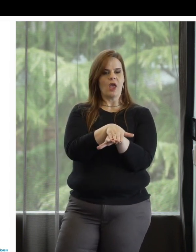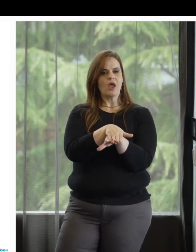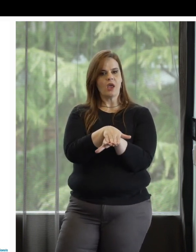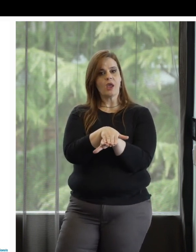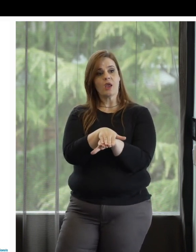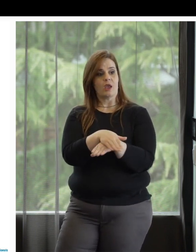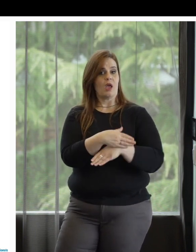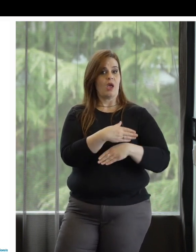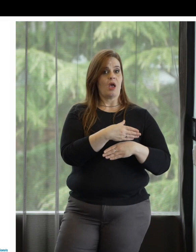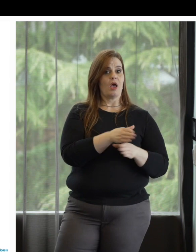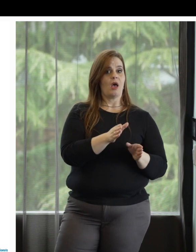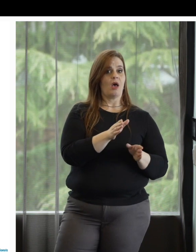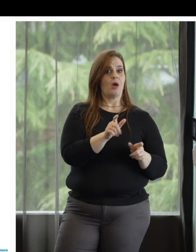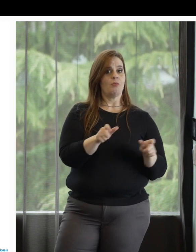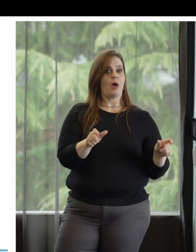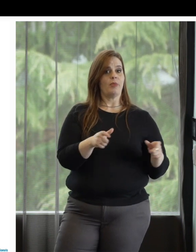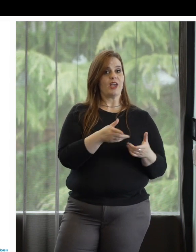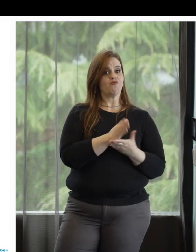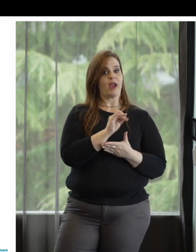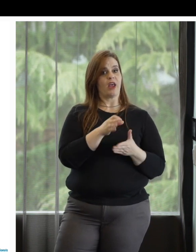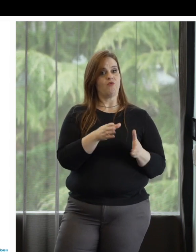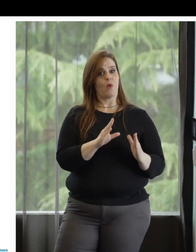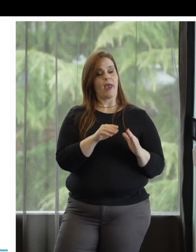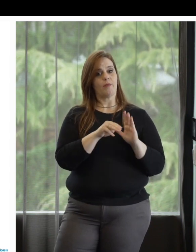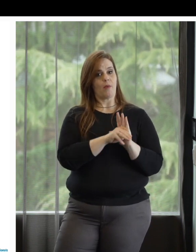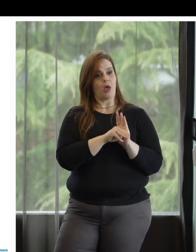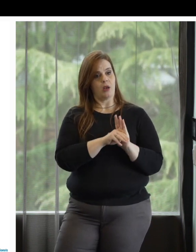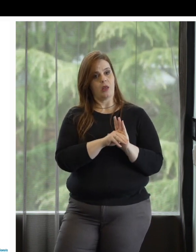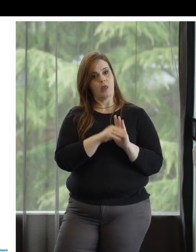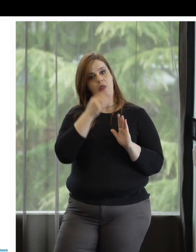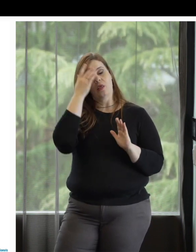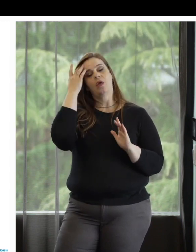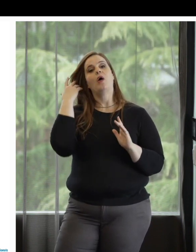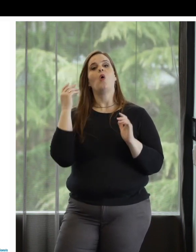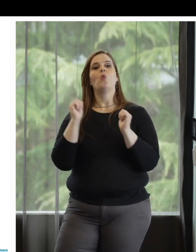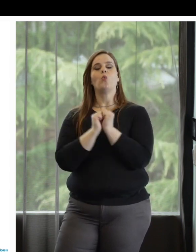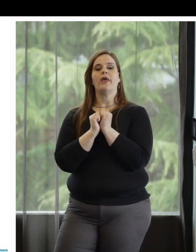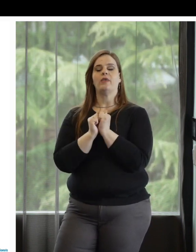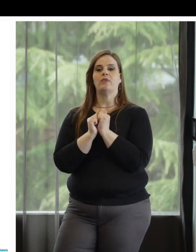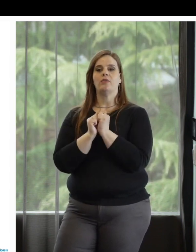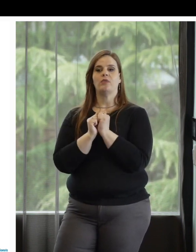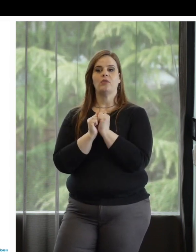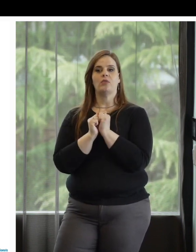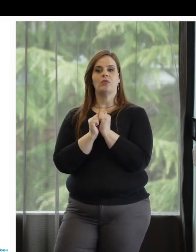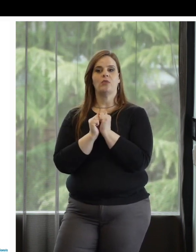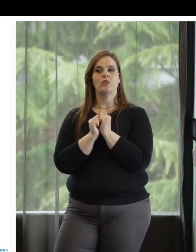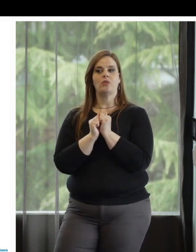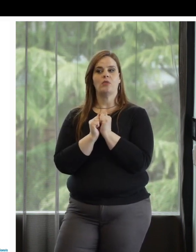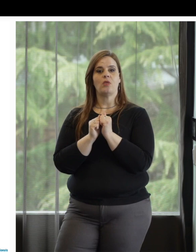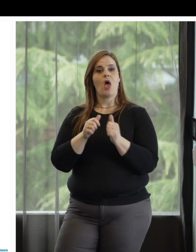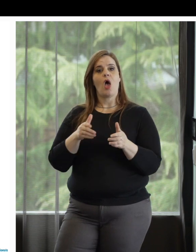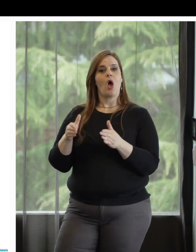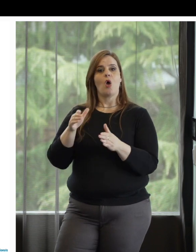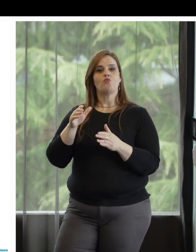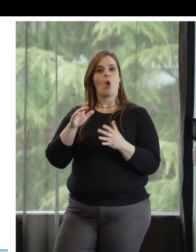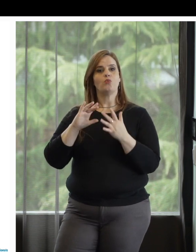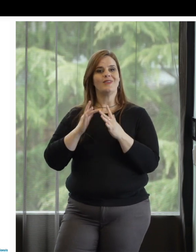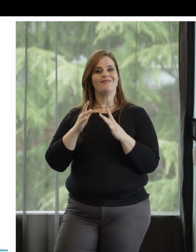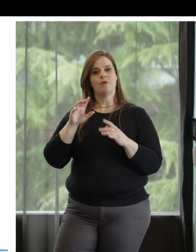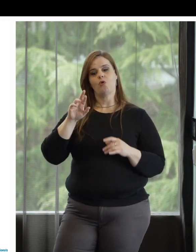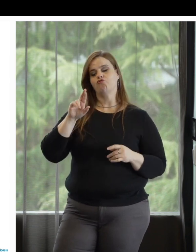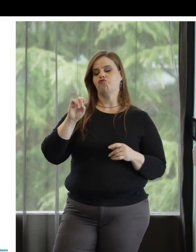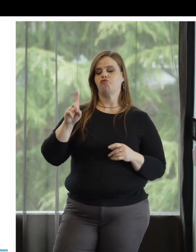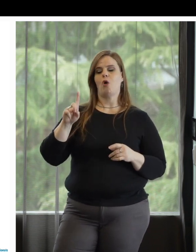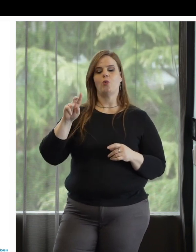way model with with a road network as an example